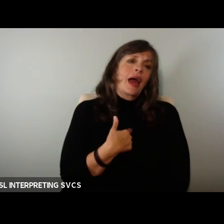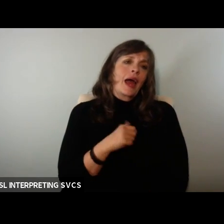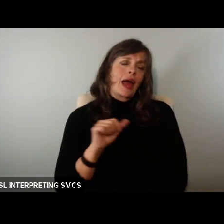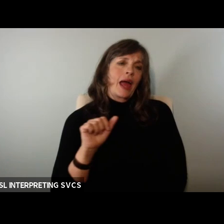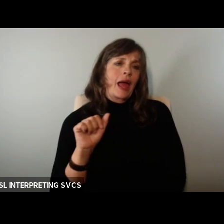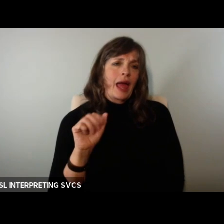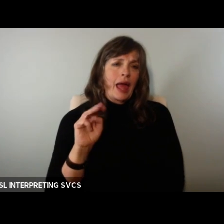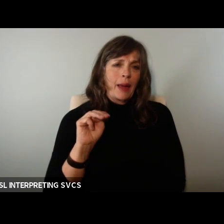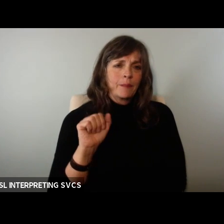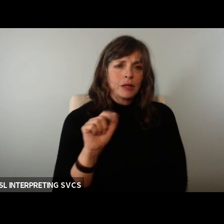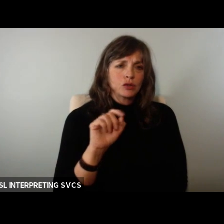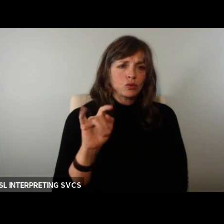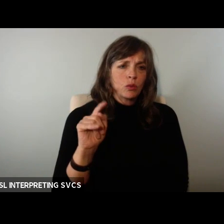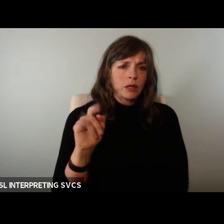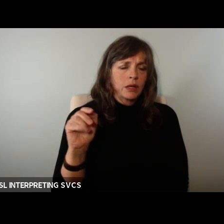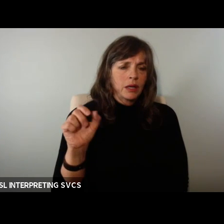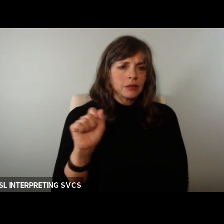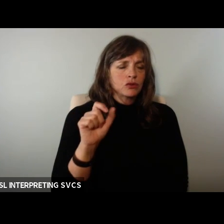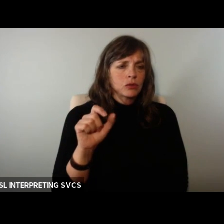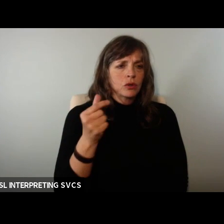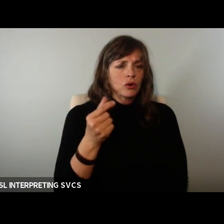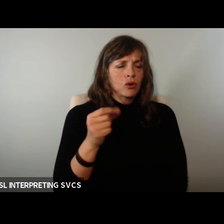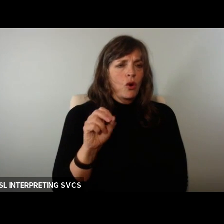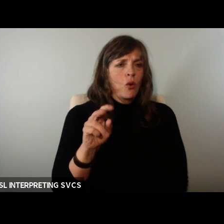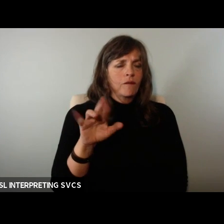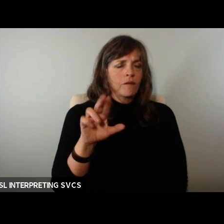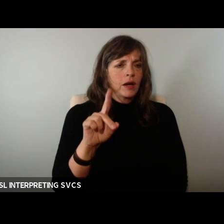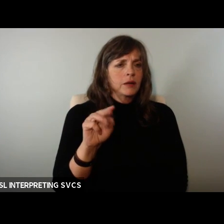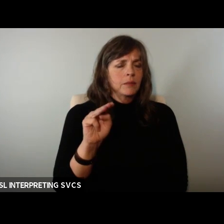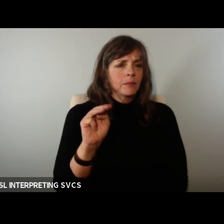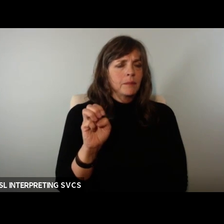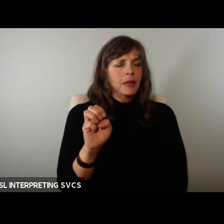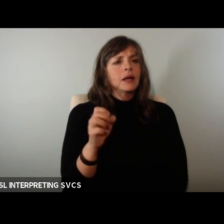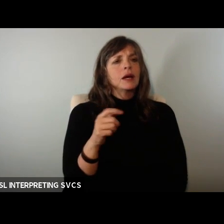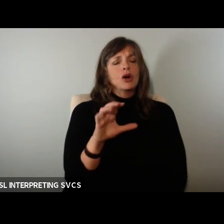is called COVID-19 Mutual Aid Fund for LGBTQi+ BIPOC Folks.